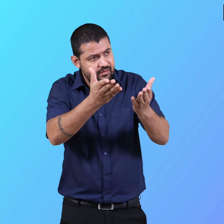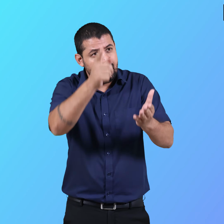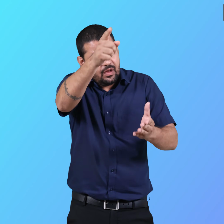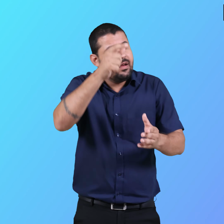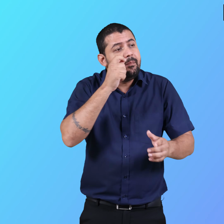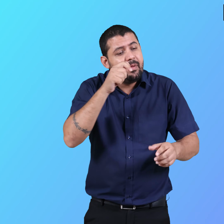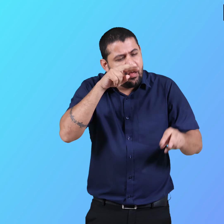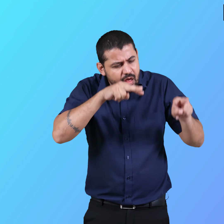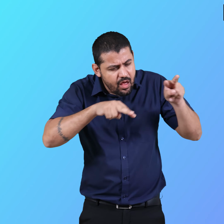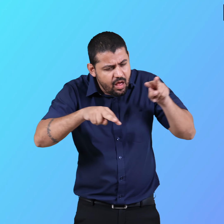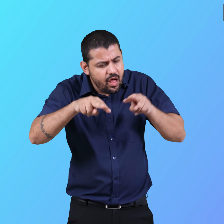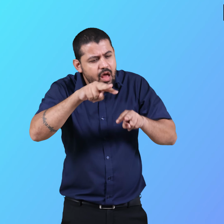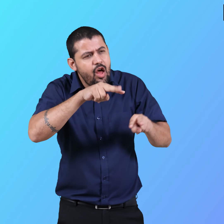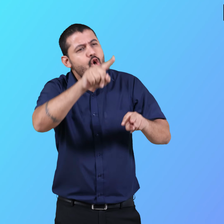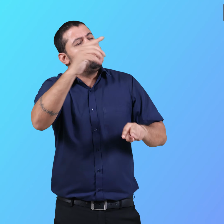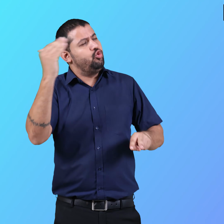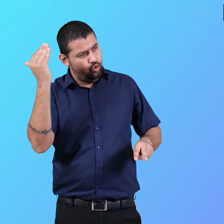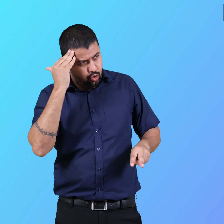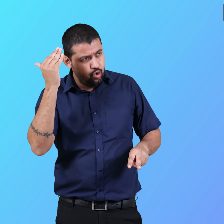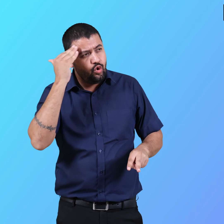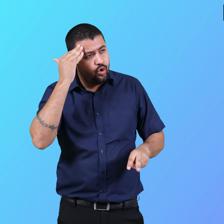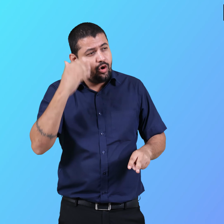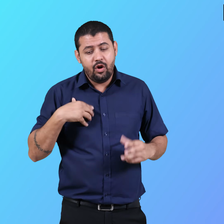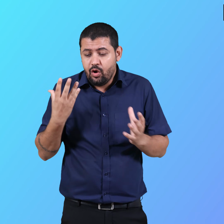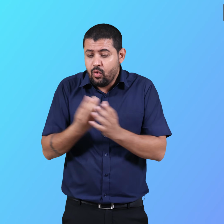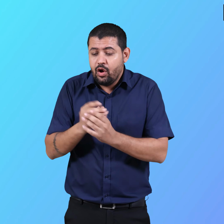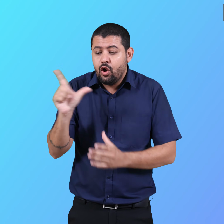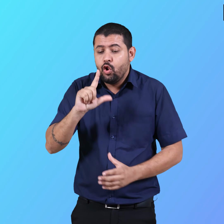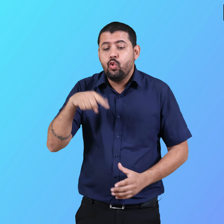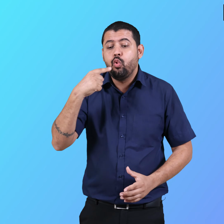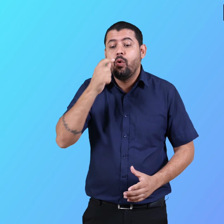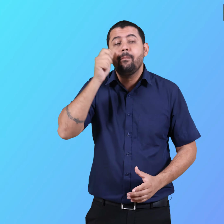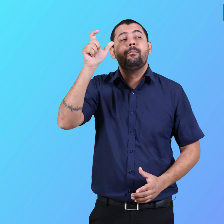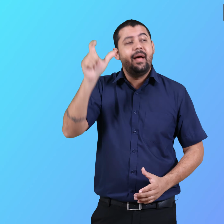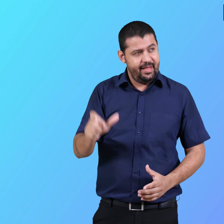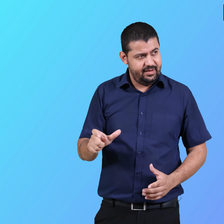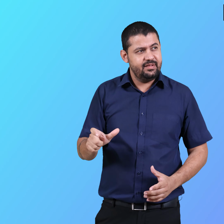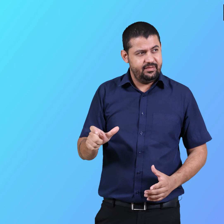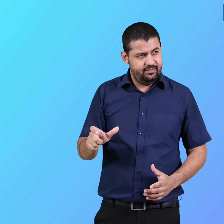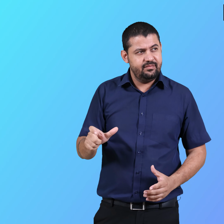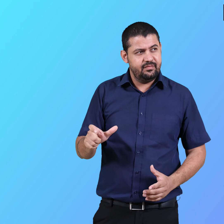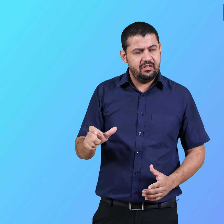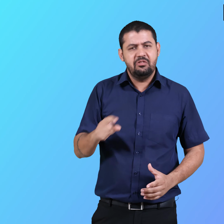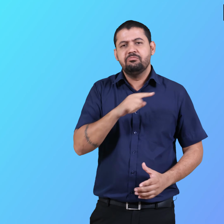“The man who made me pregnant is the one who owns these things. Look at this seal and cord and this walking stick. Who do these things belong to?”